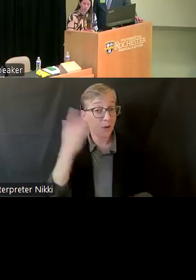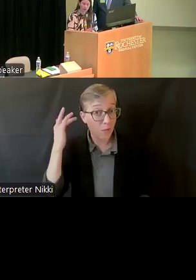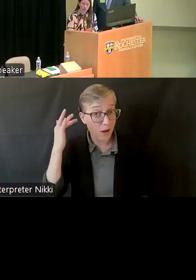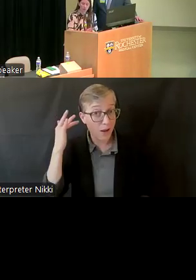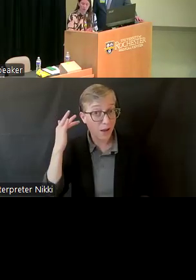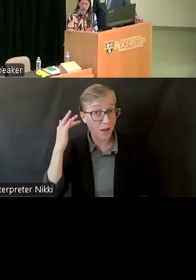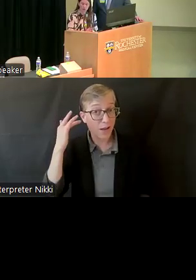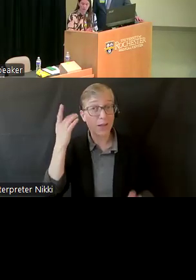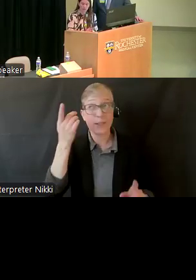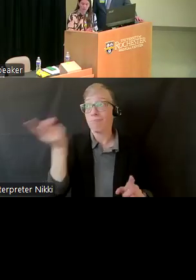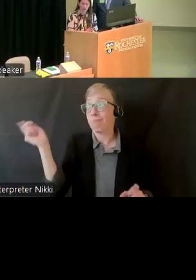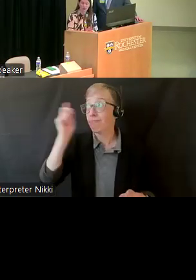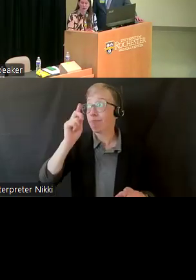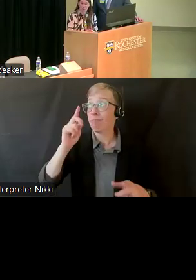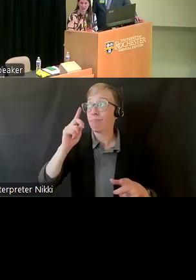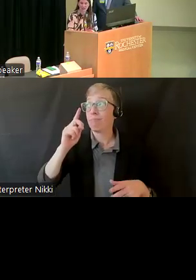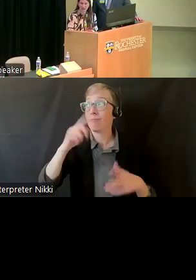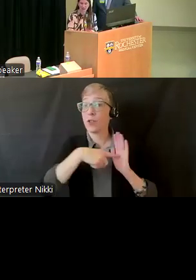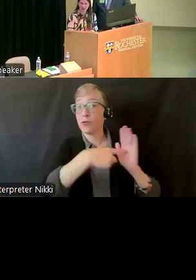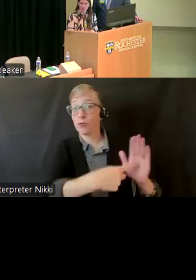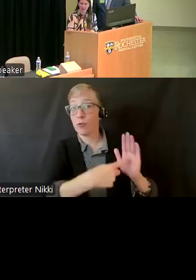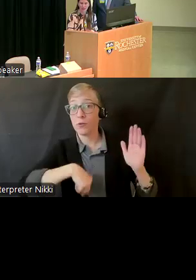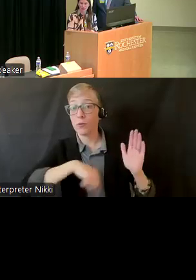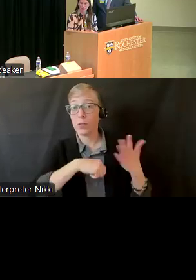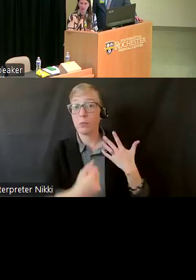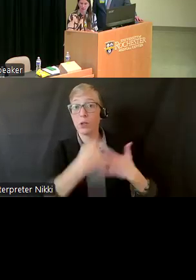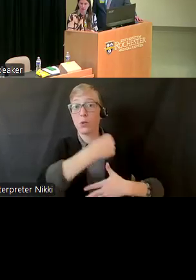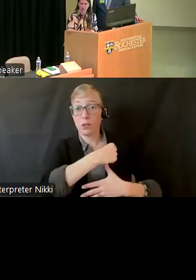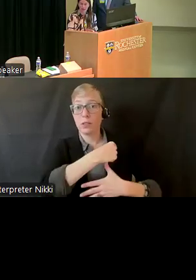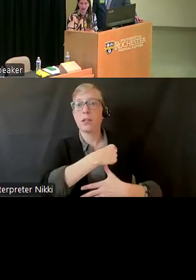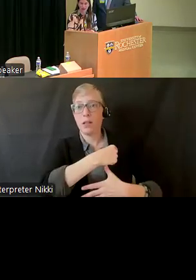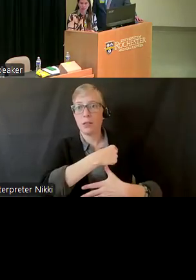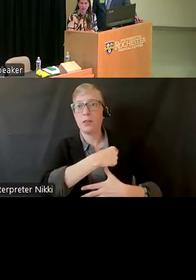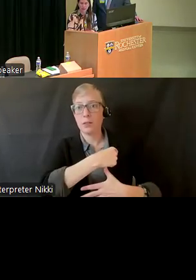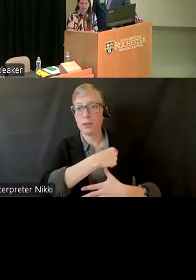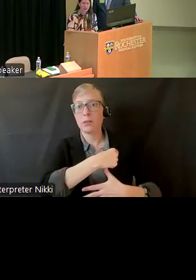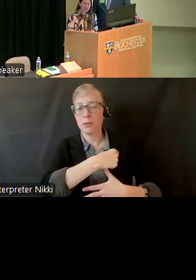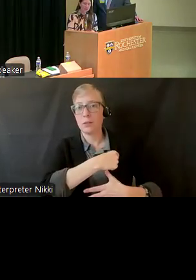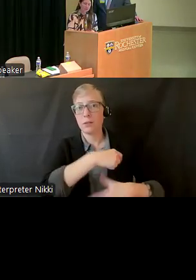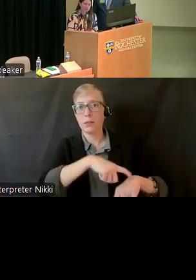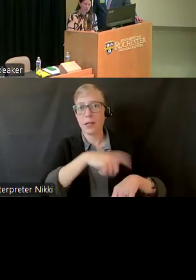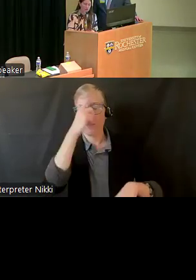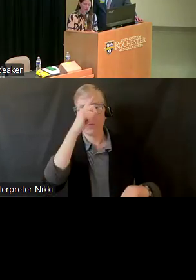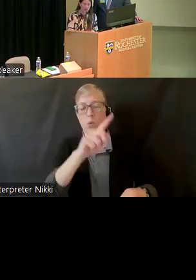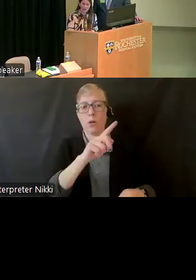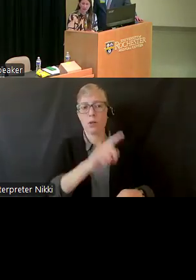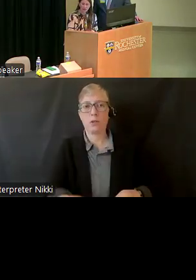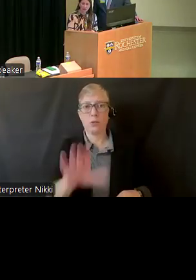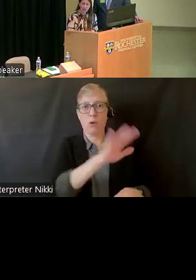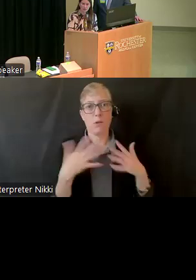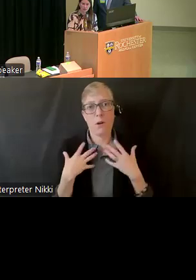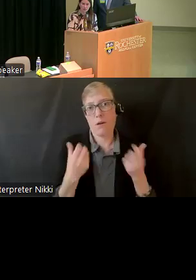um we're we're um prioritizing um making time um you know and that leadership is is